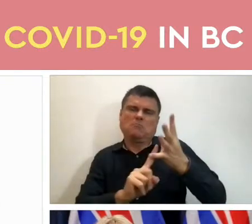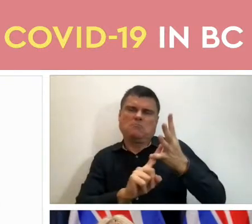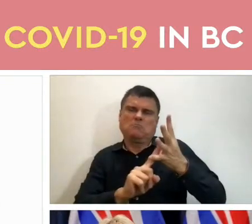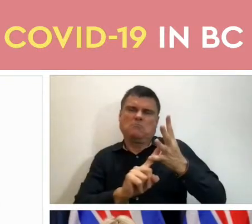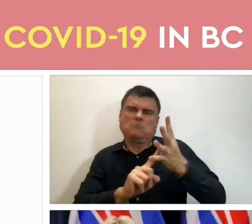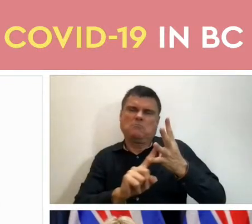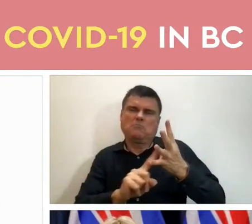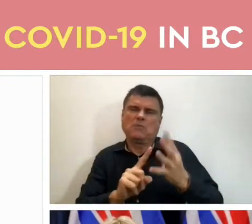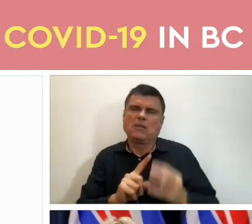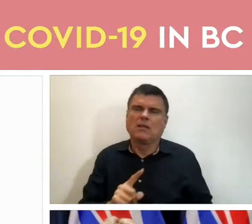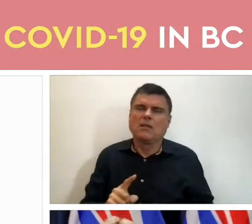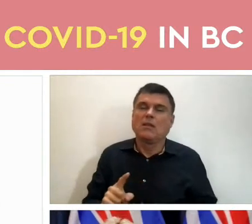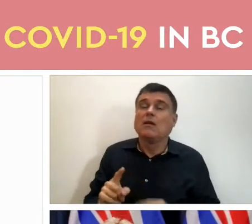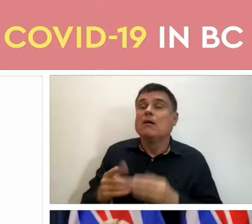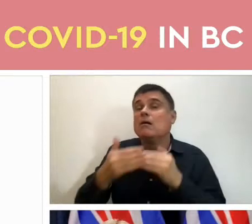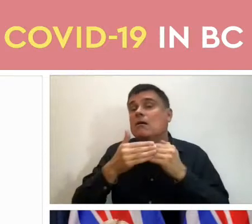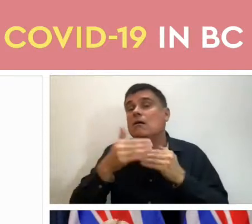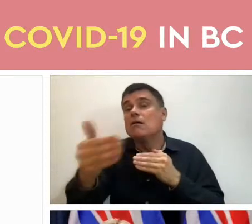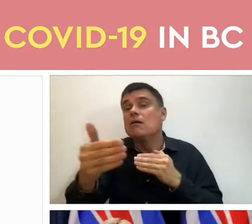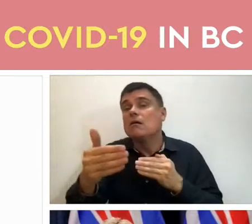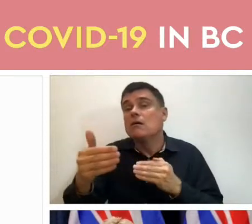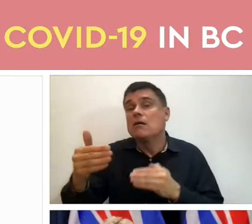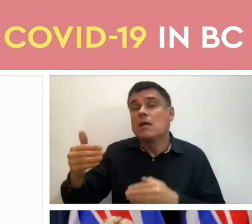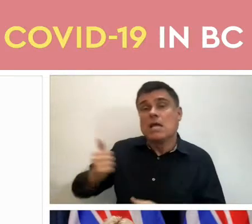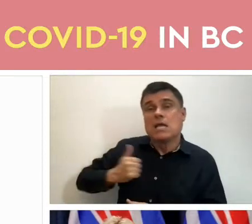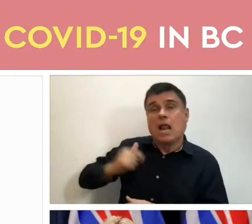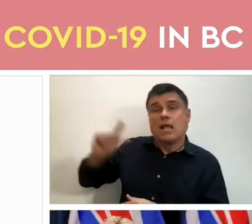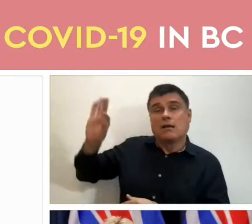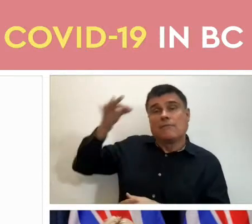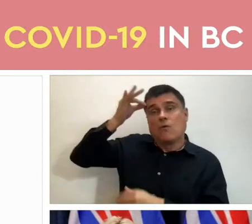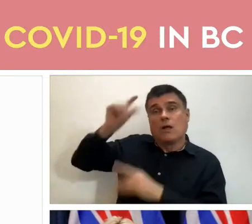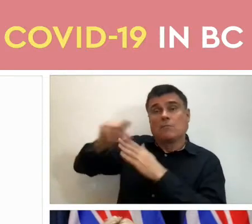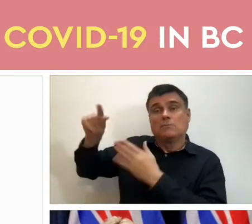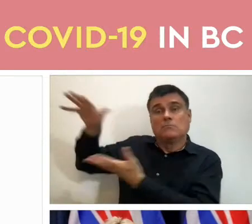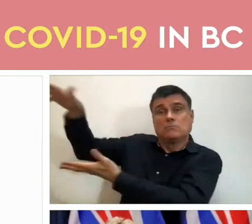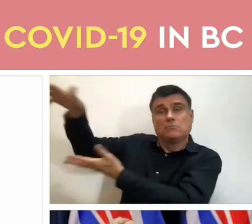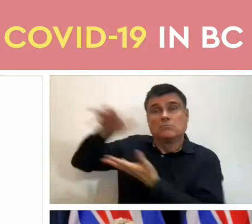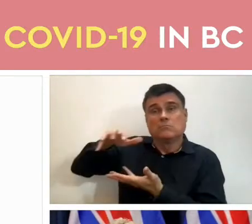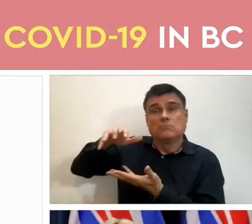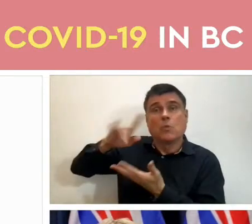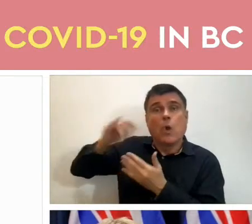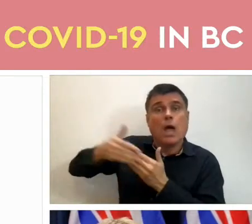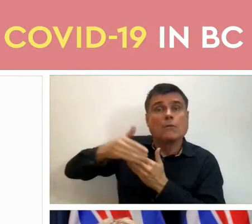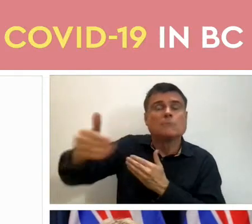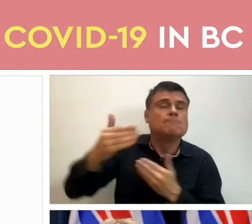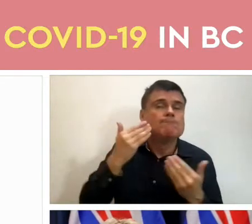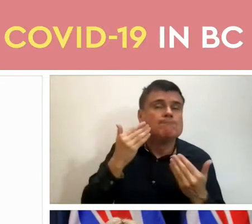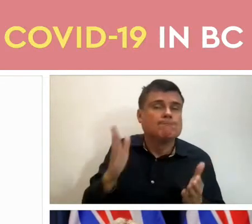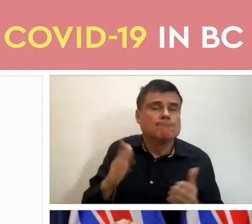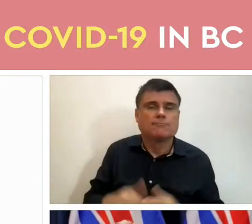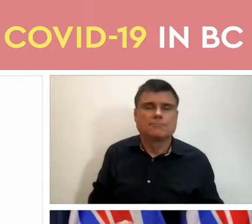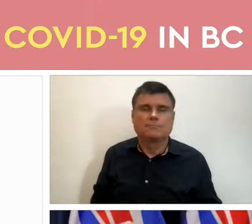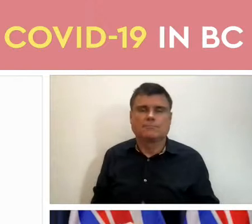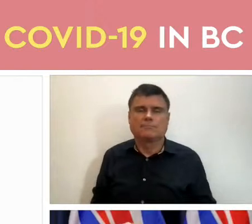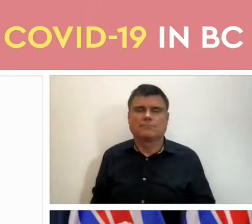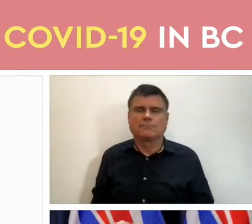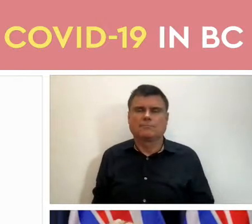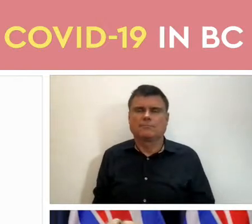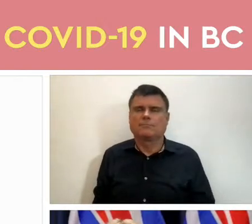what the ongoing supply will be going forward.